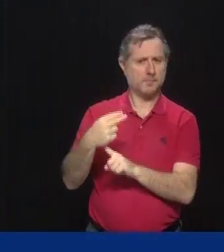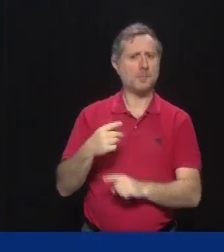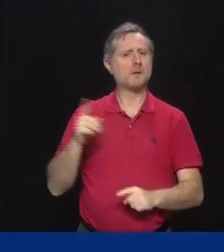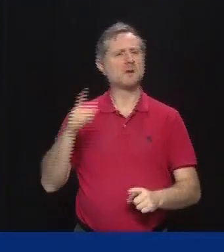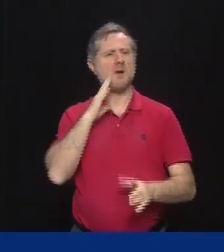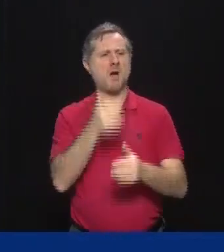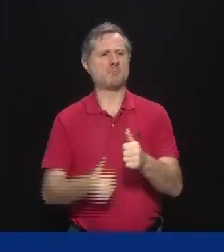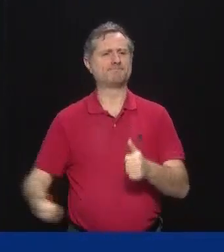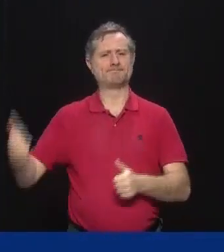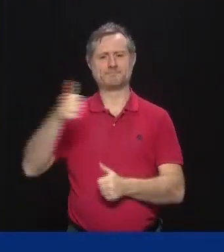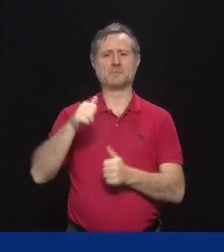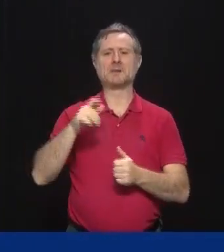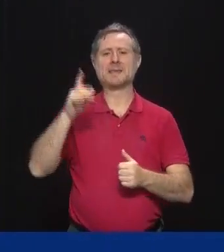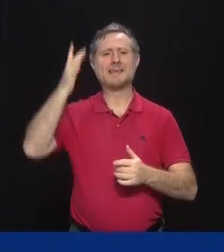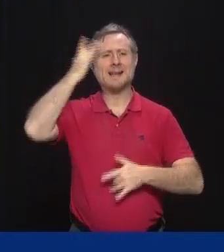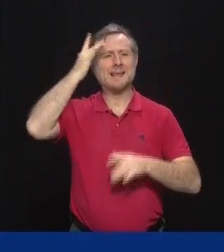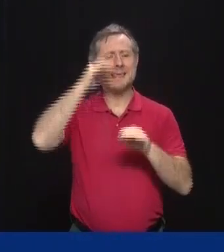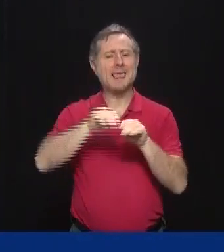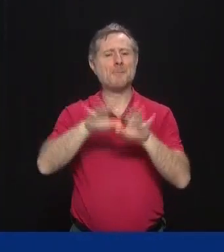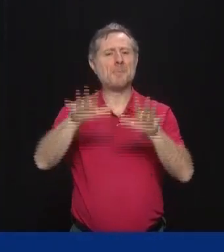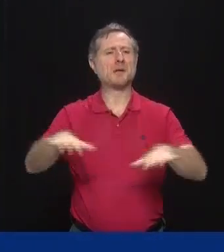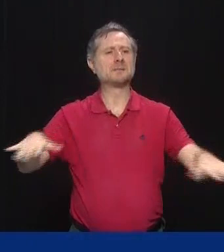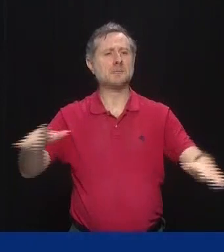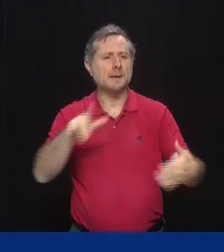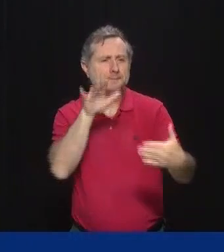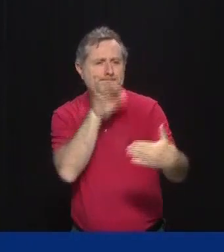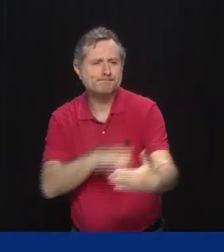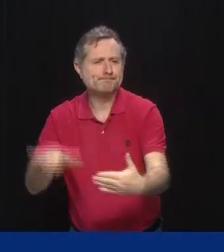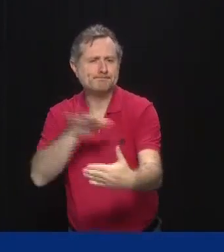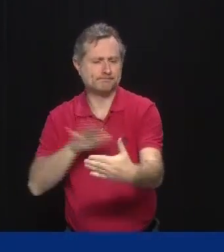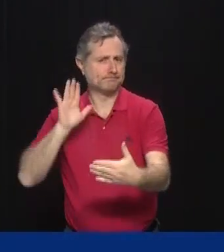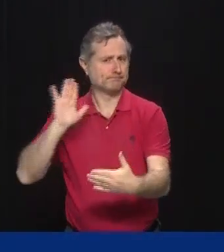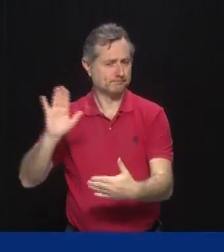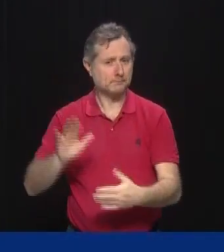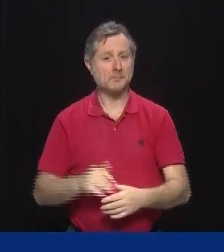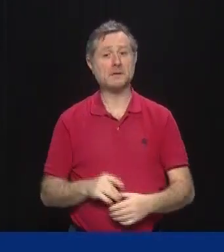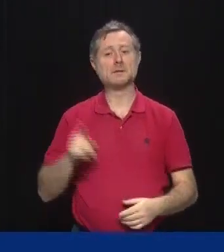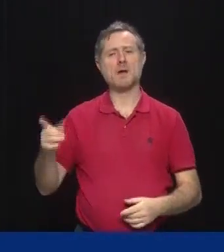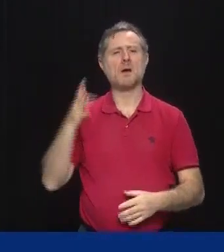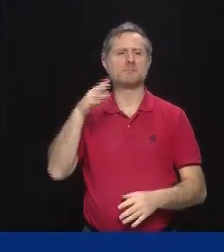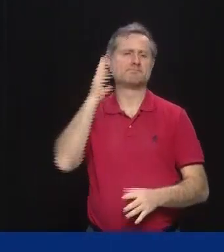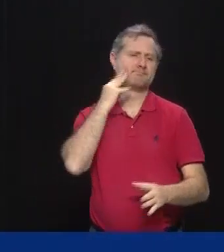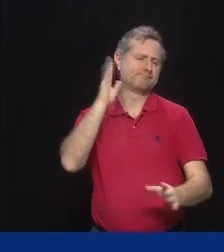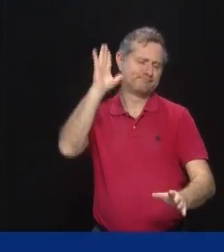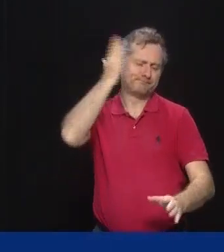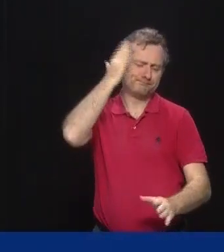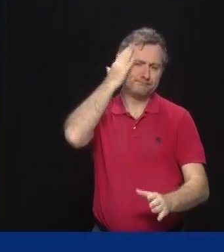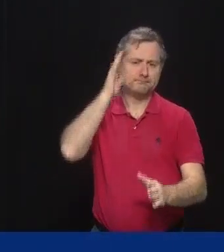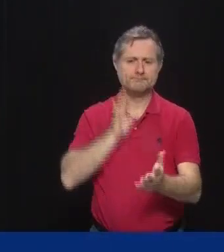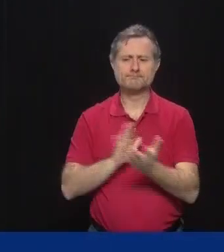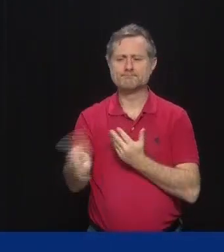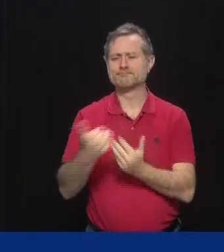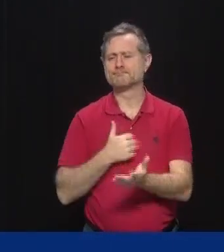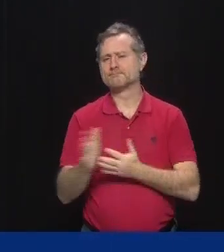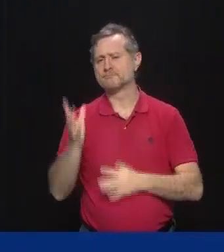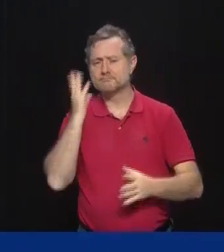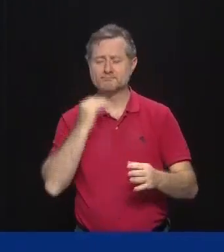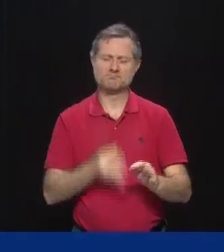TO DEDICATE AN EXPERT TO THIS. DR. EMILY LUDERLOW. SHE'S GOING TO HEAD OUR EFFORTS